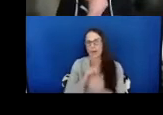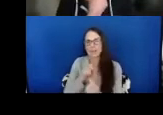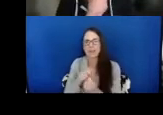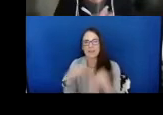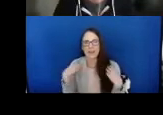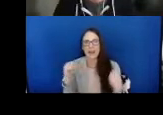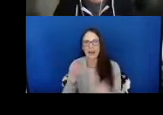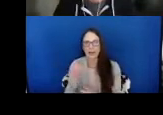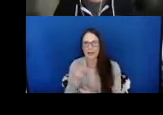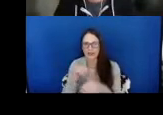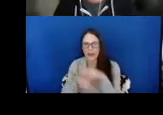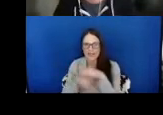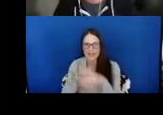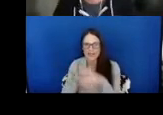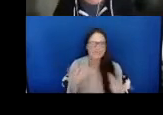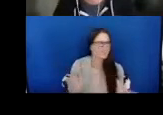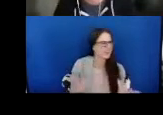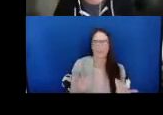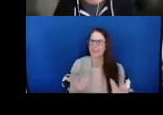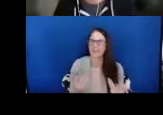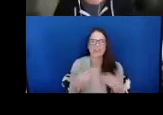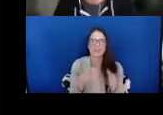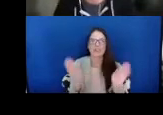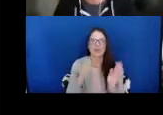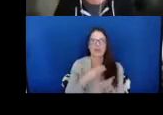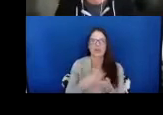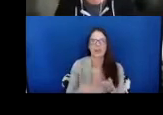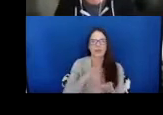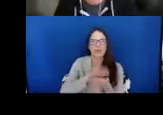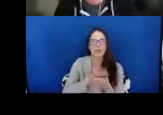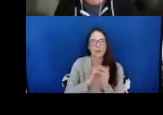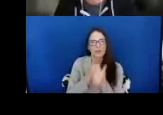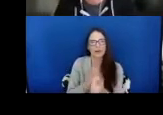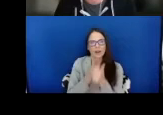16:18:48 There's just a general failure for schools to follow the Individuals with Disabilities